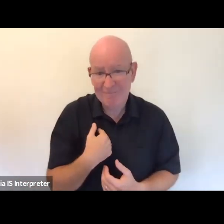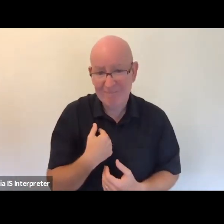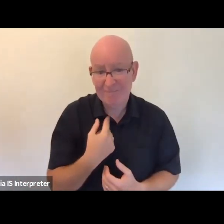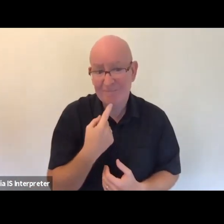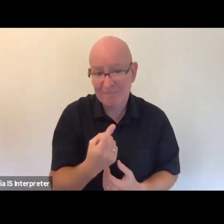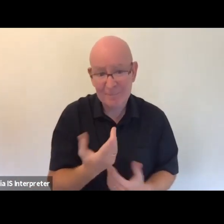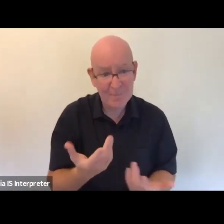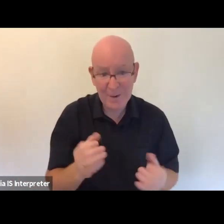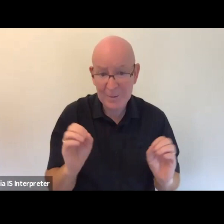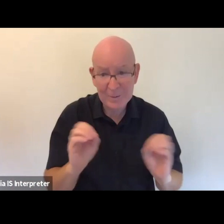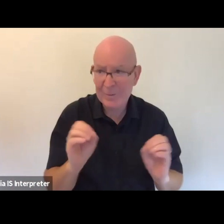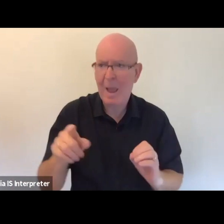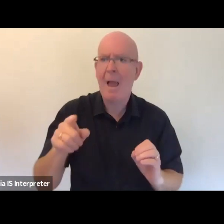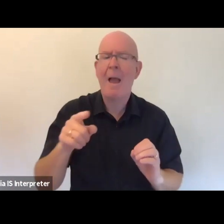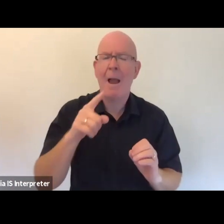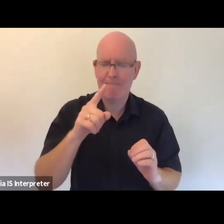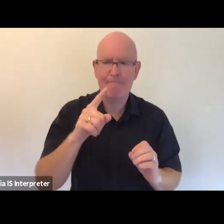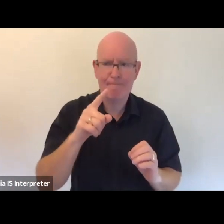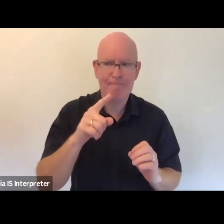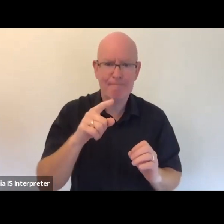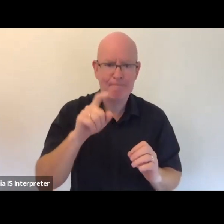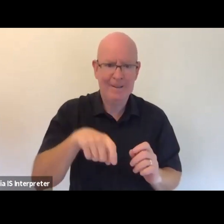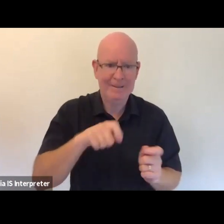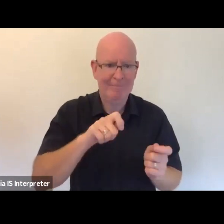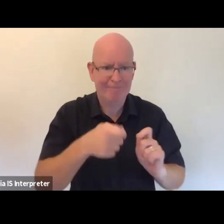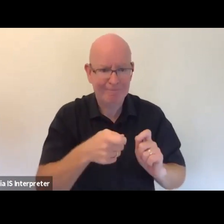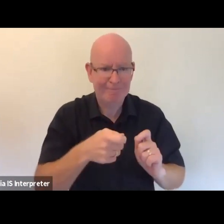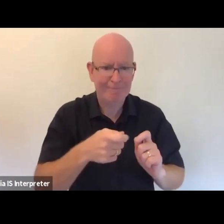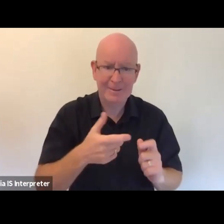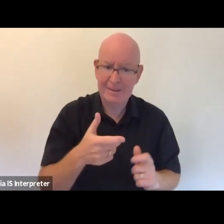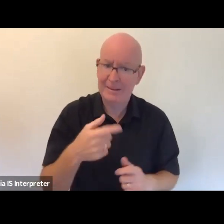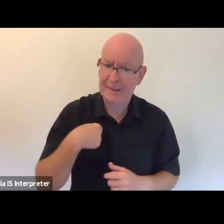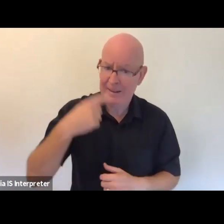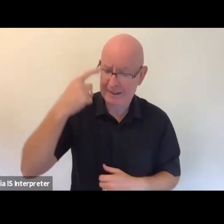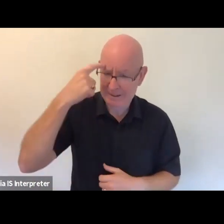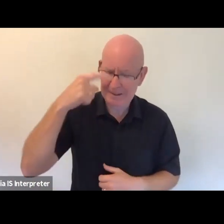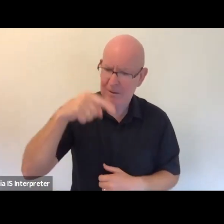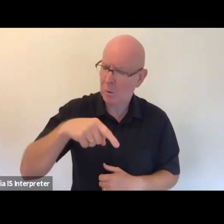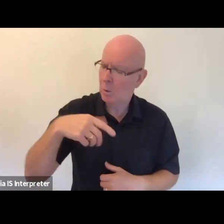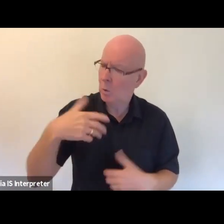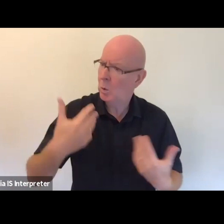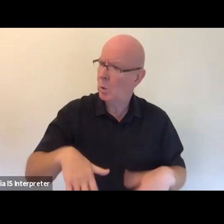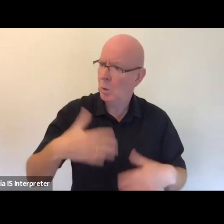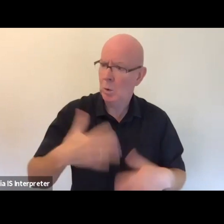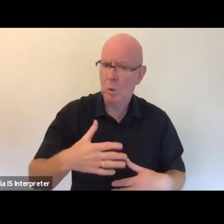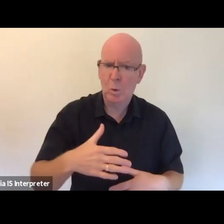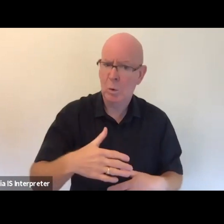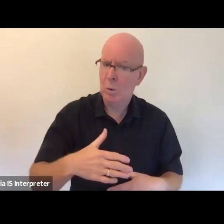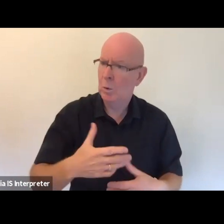need to have, you know, redress mechanisms. And also, for people just to be given feedback. Why was their, you know, application refused.